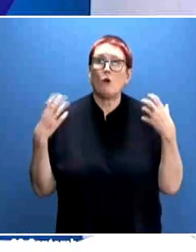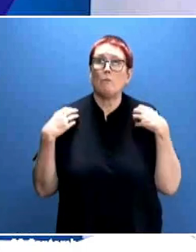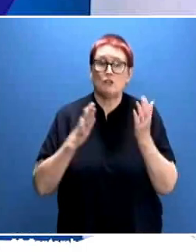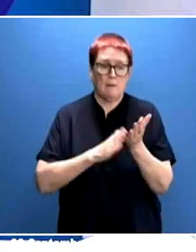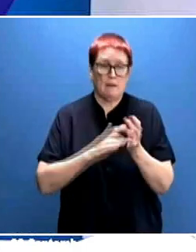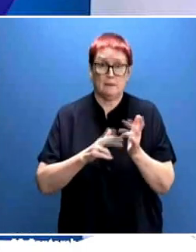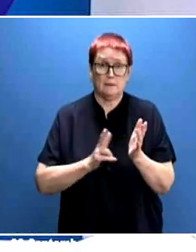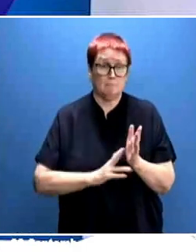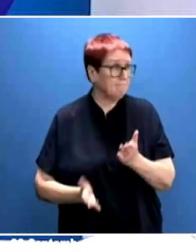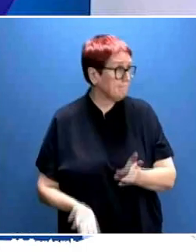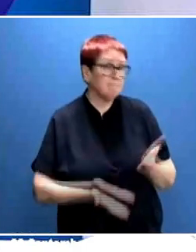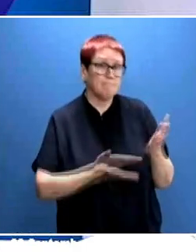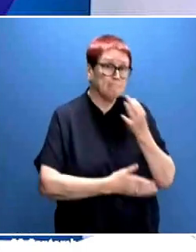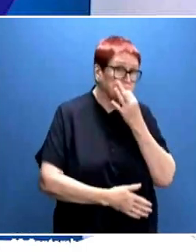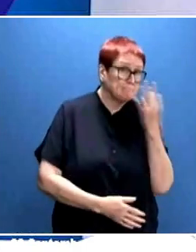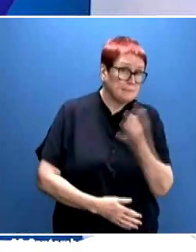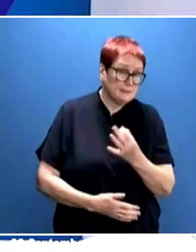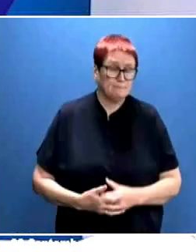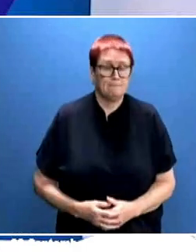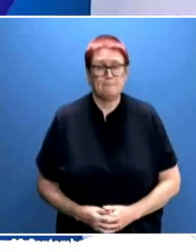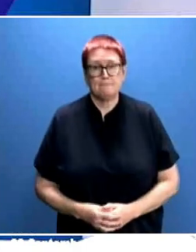Mr Crowley will now ask you some questions, thank you.